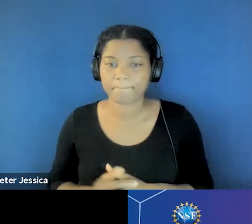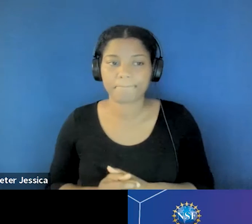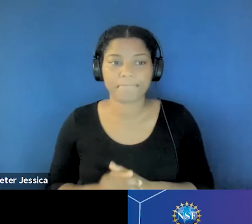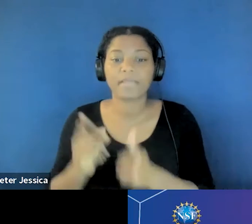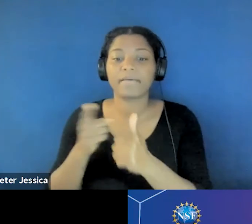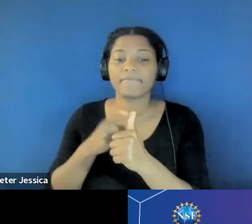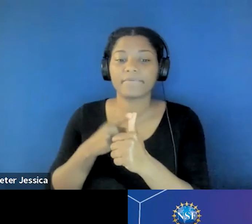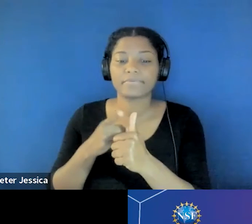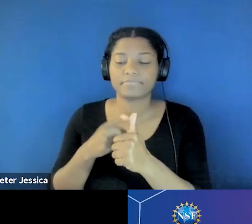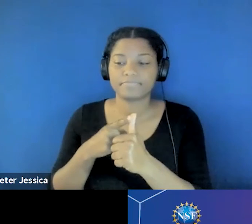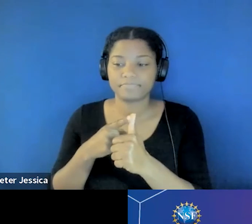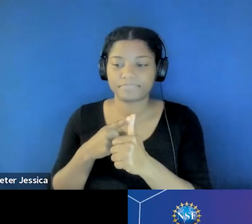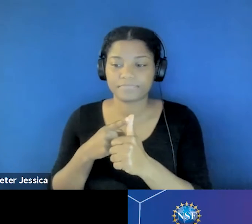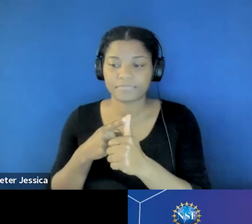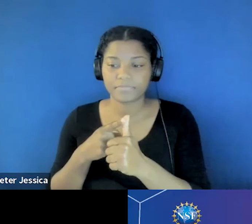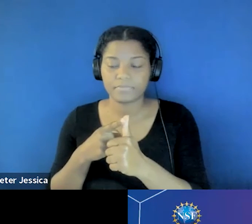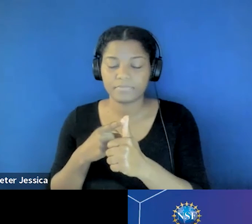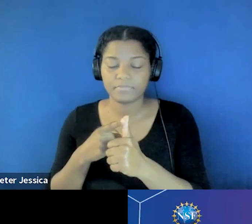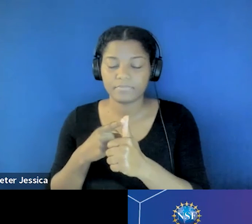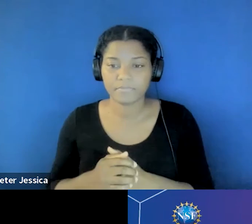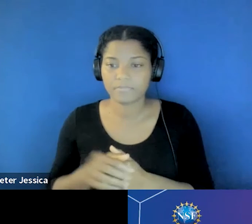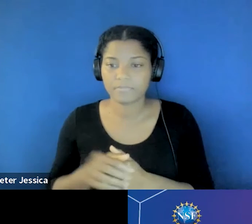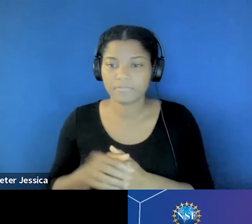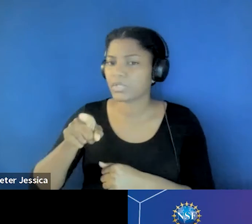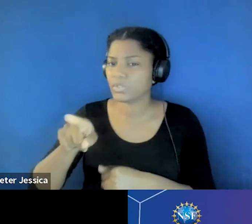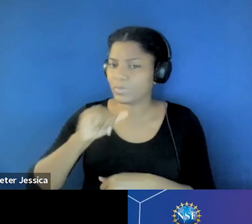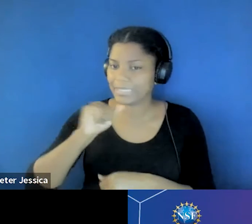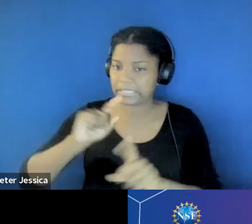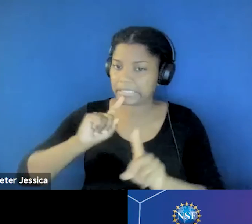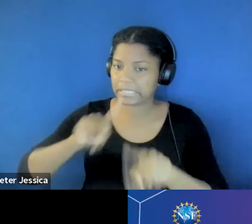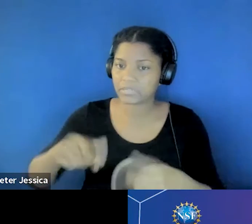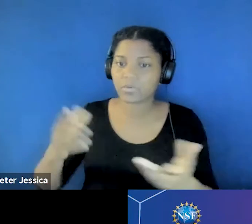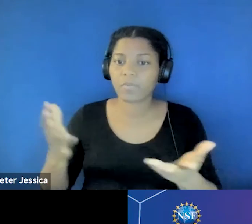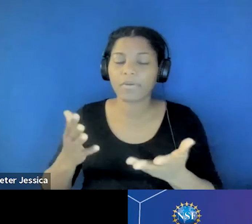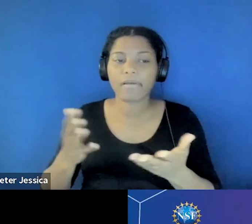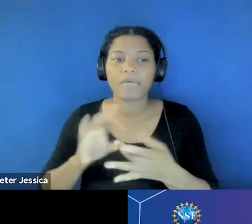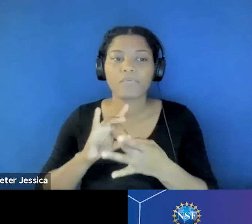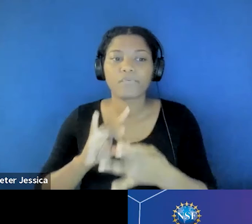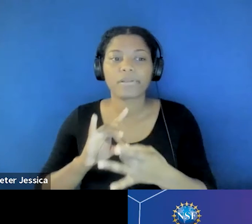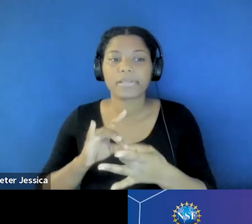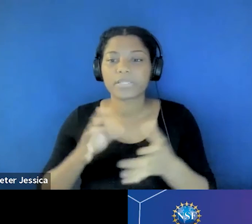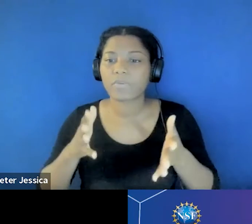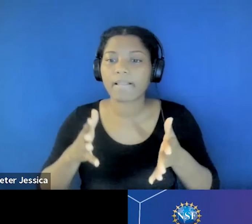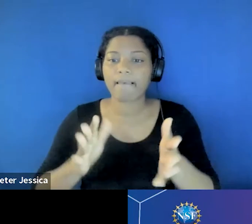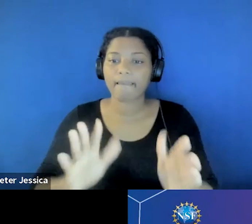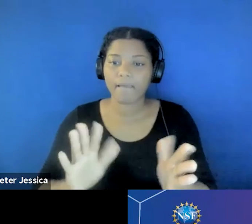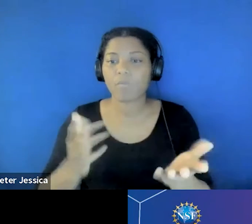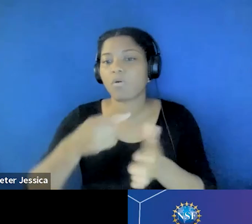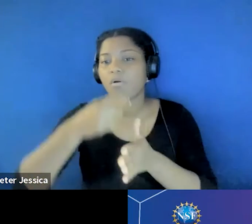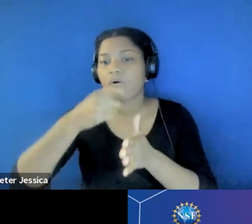the first question that I saw that you did not answer is asking about the allowability or the cost of a,